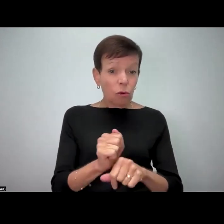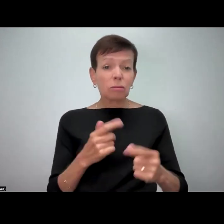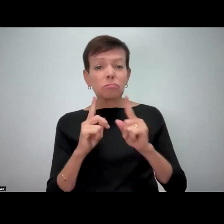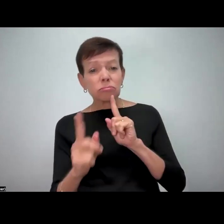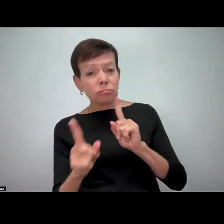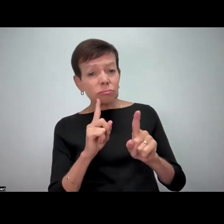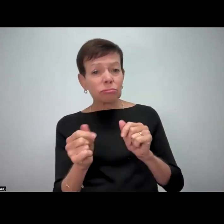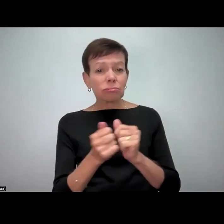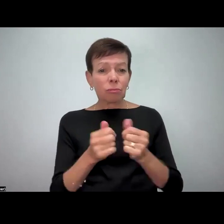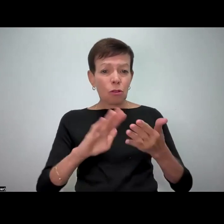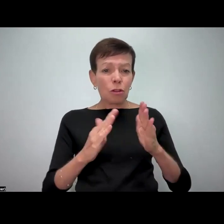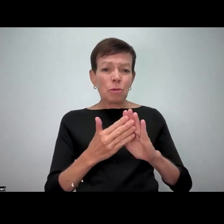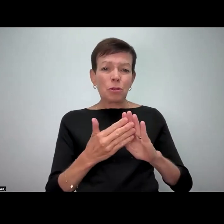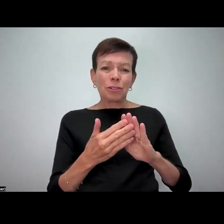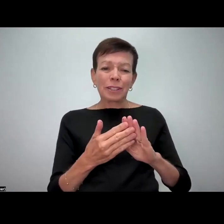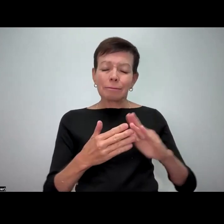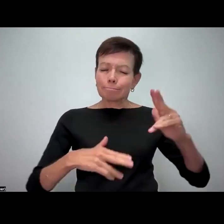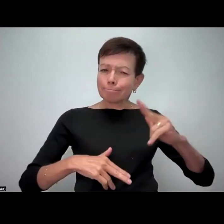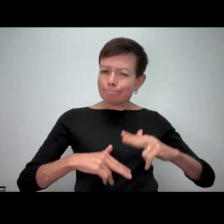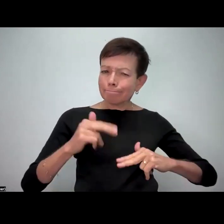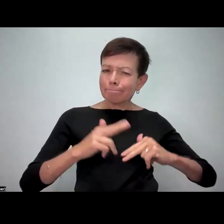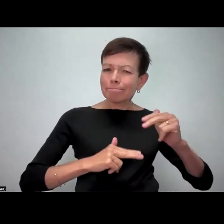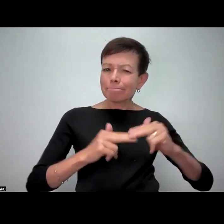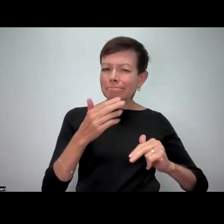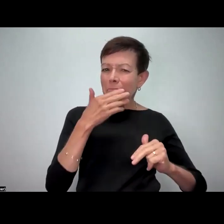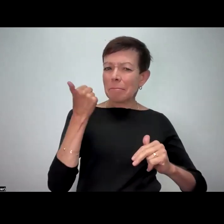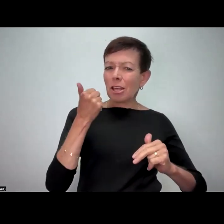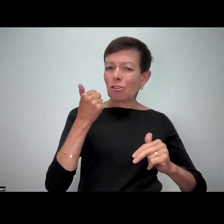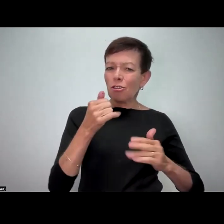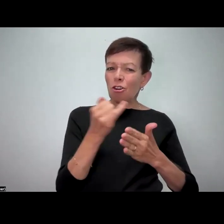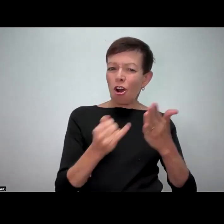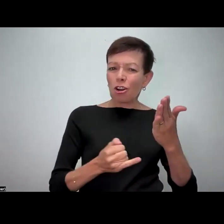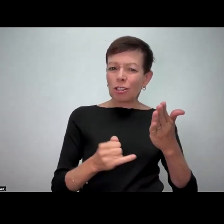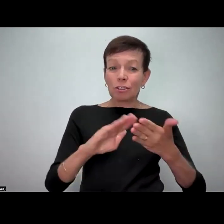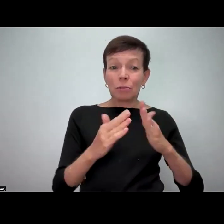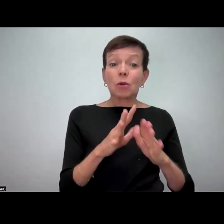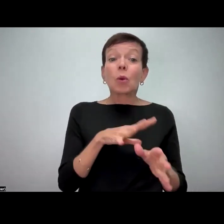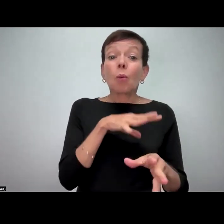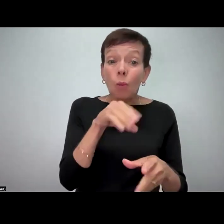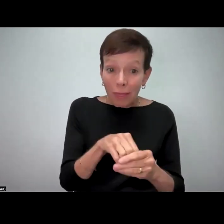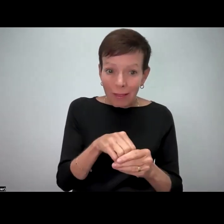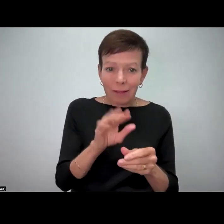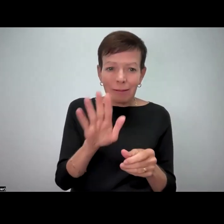kind of build a better arts community within their own community and support each other,